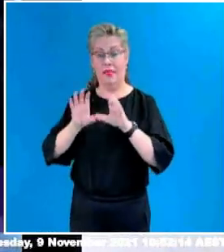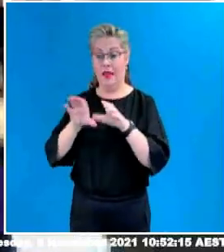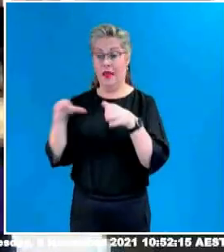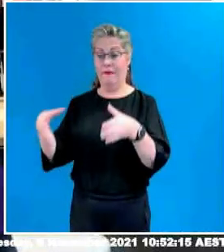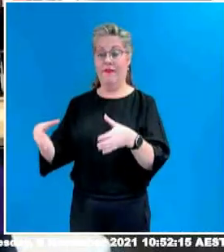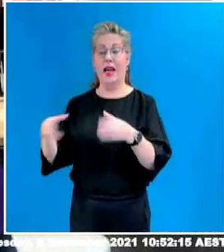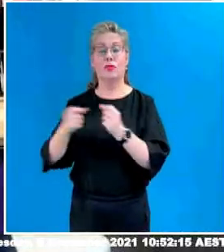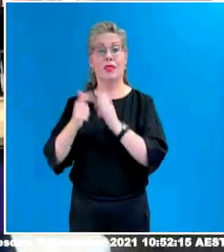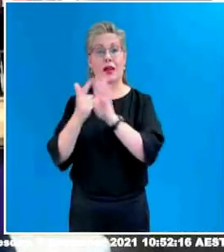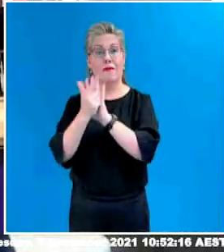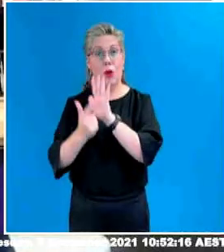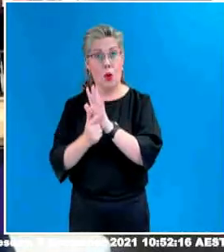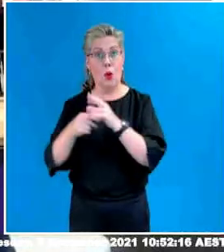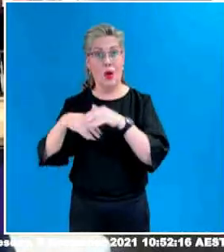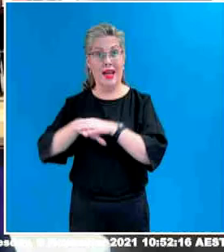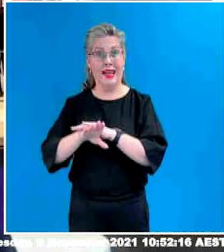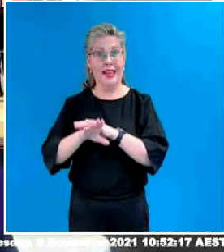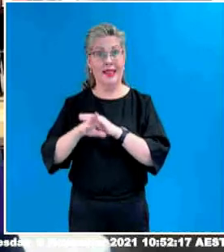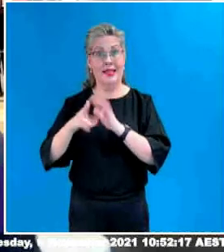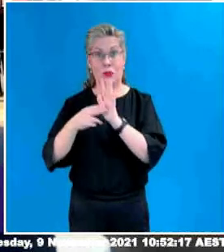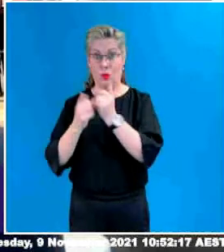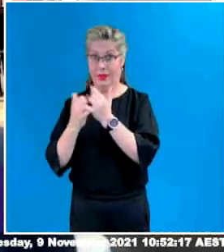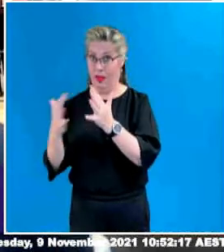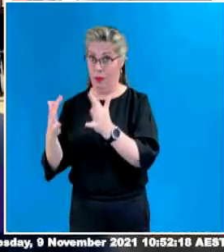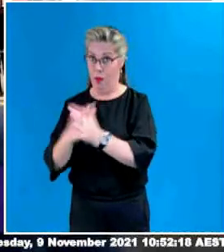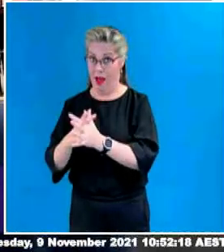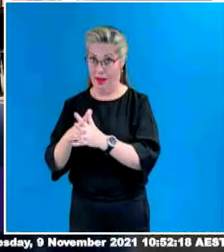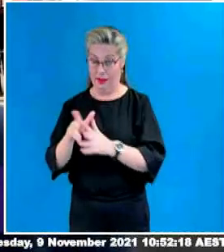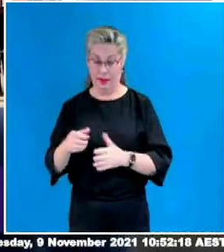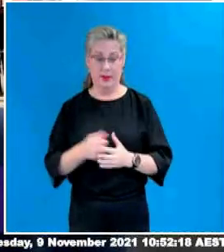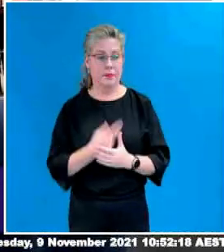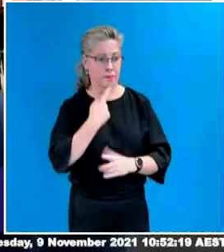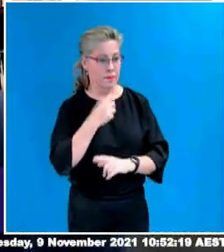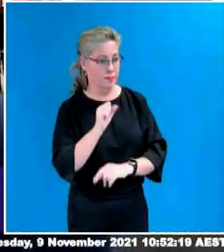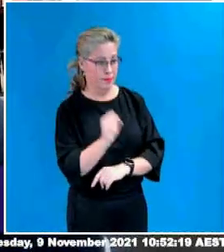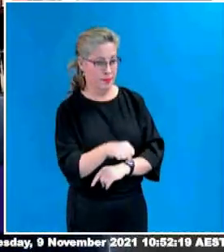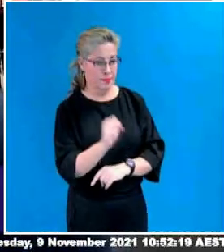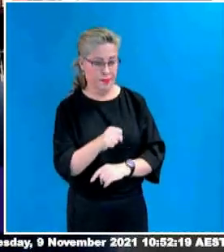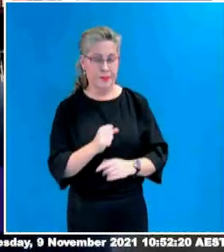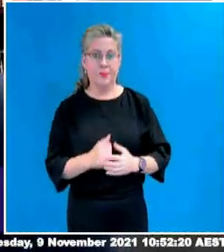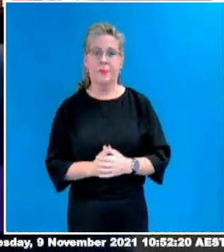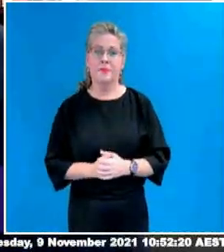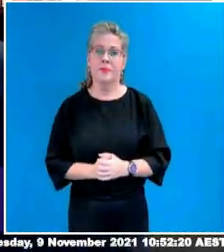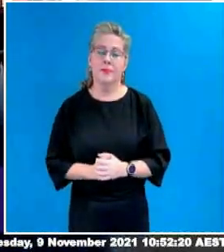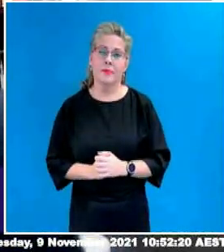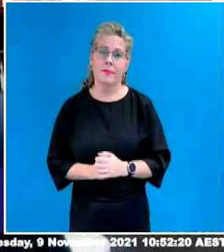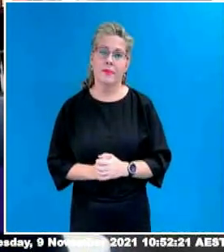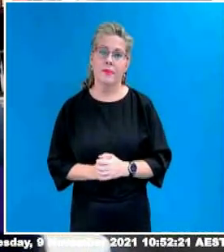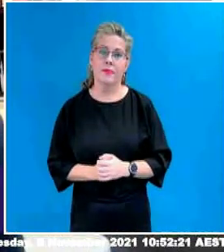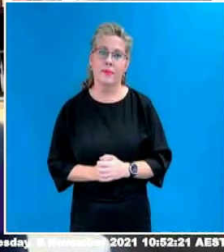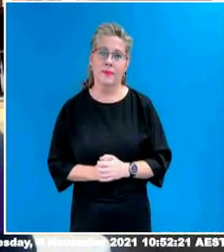You provided your CV to the Royal Commission, which sets out a long